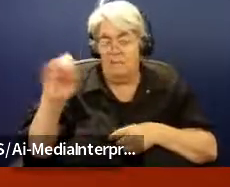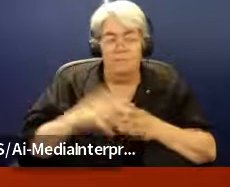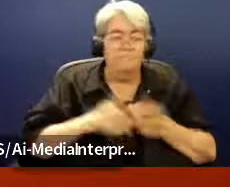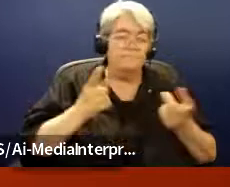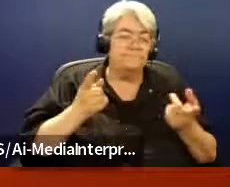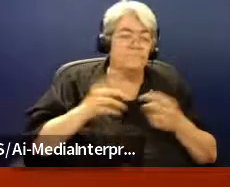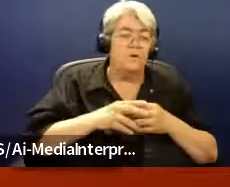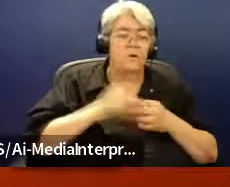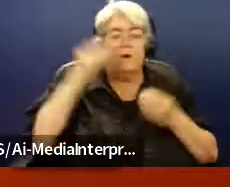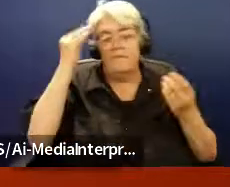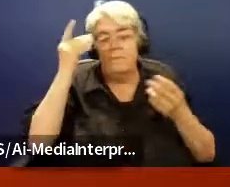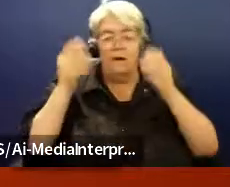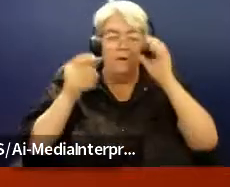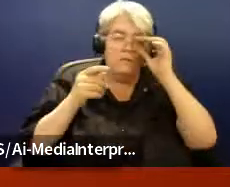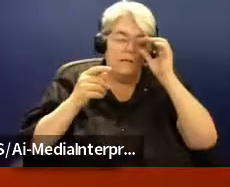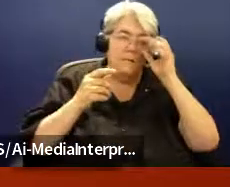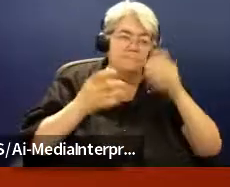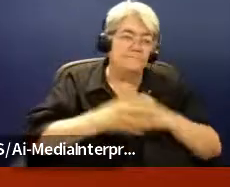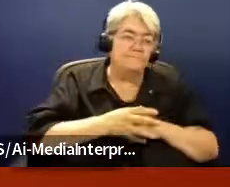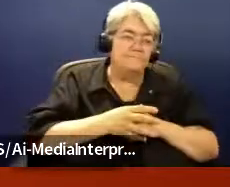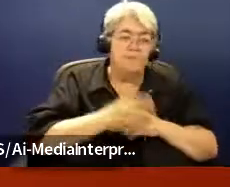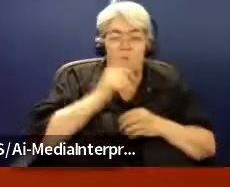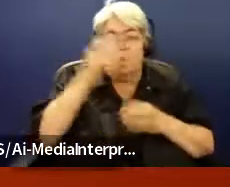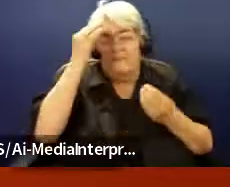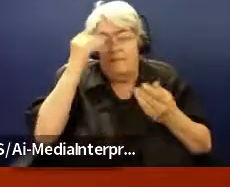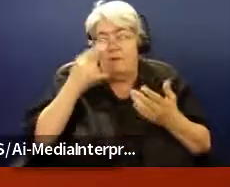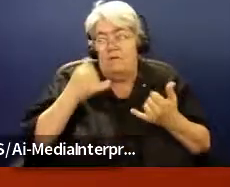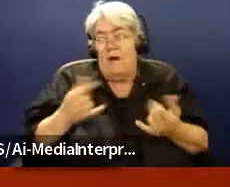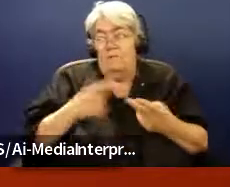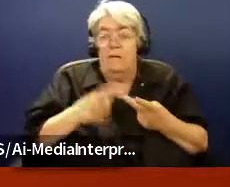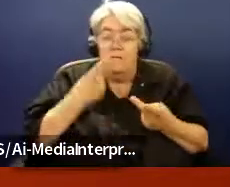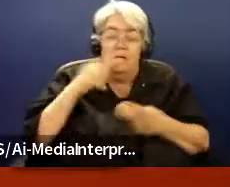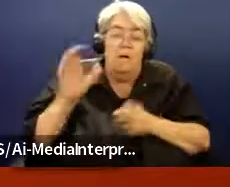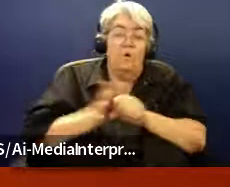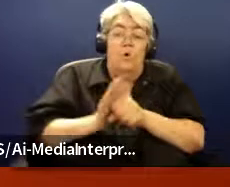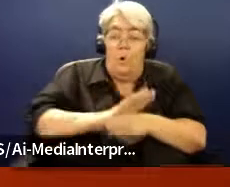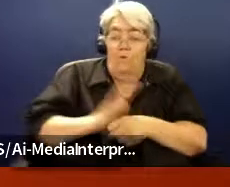… That is a great way for example, thinking about